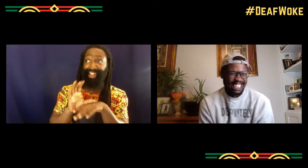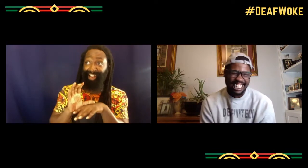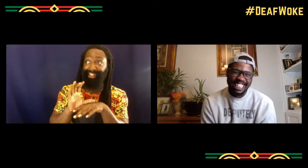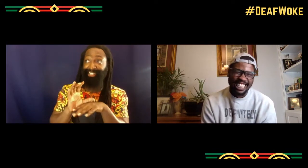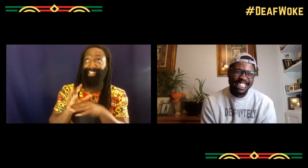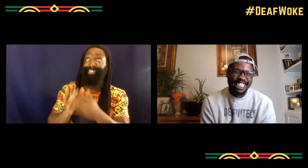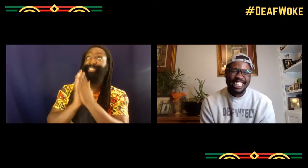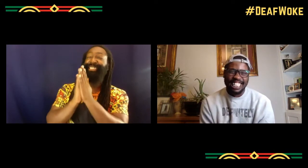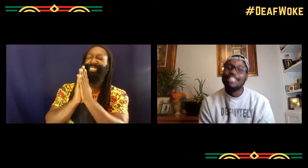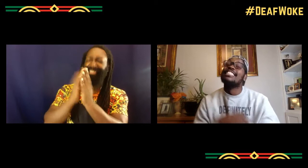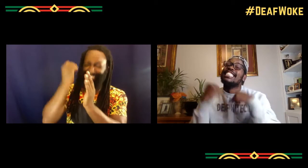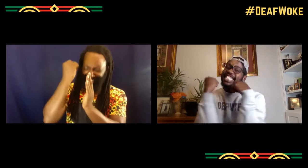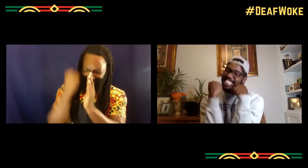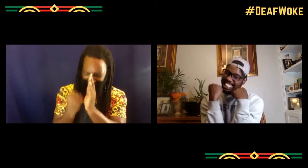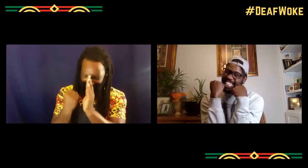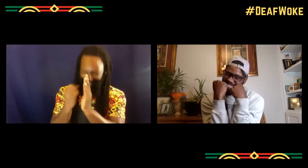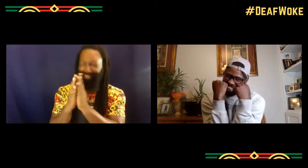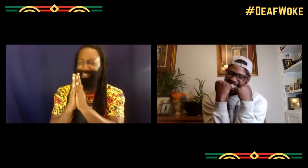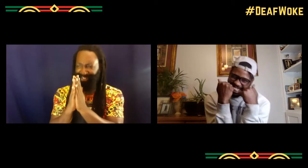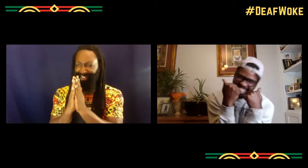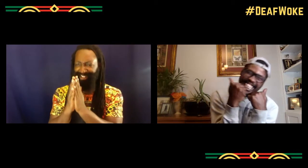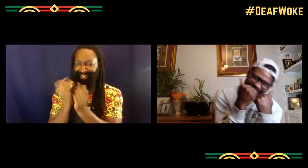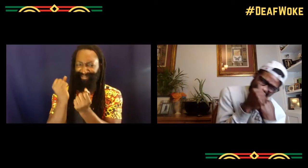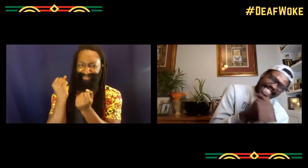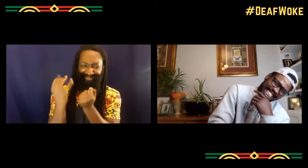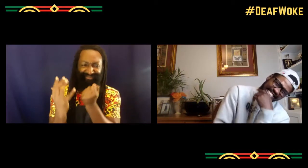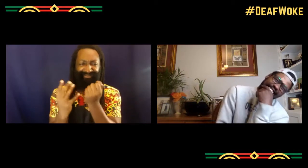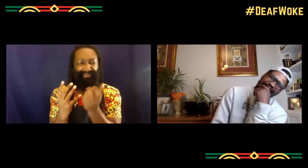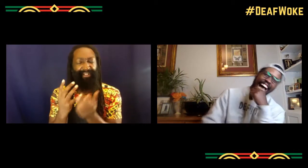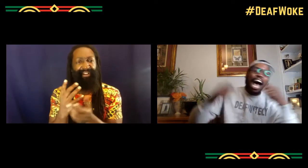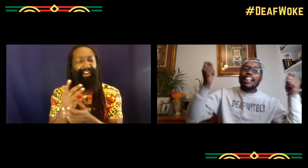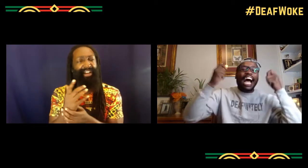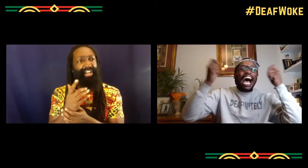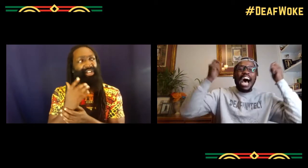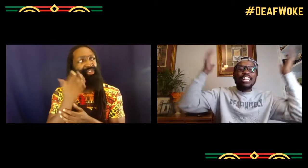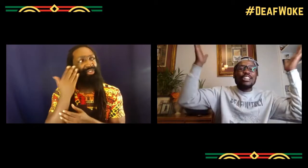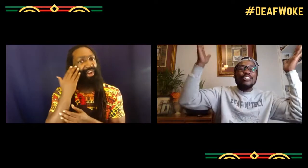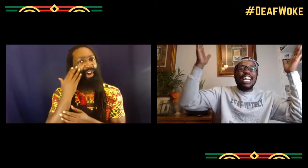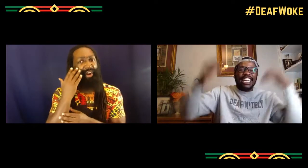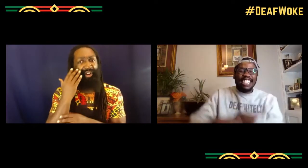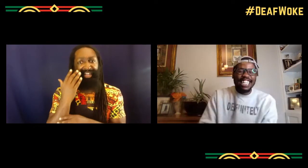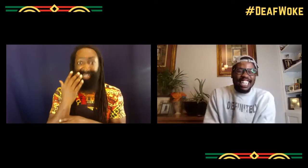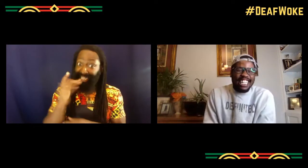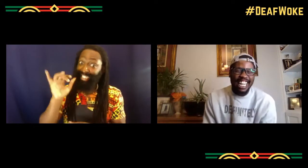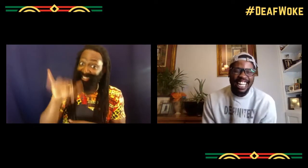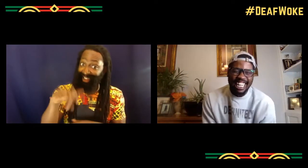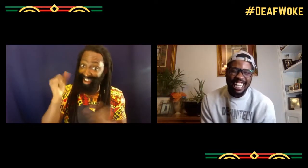It's really interesting. School, you didn't want to. But you in church like yeah, I got this, I'm a son.